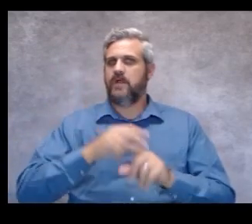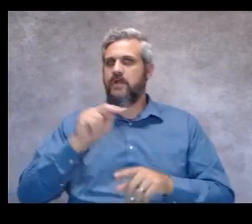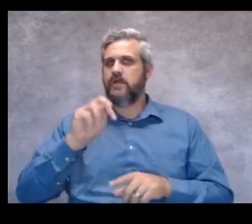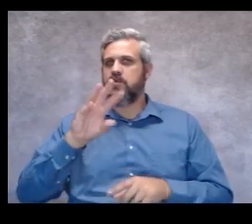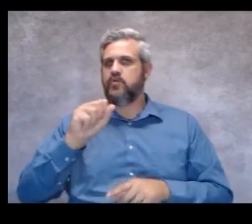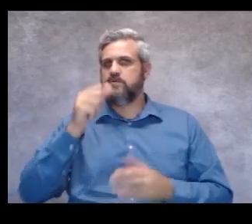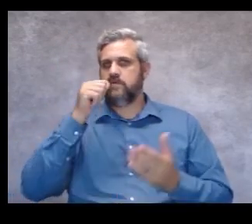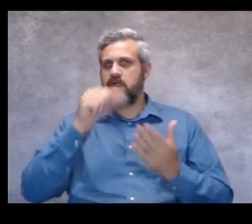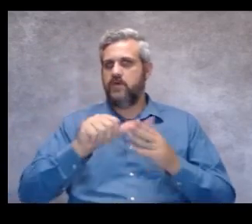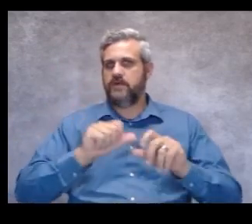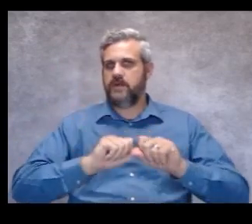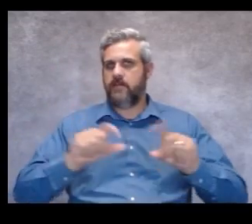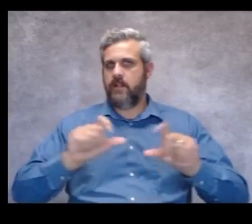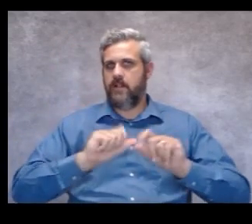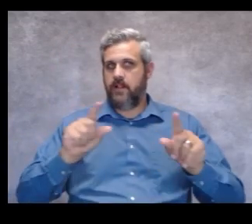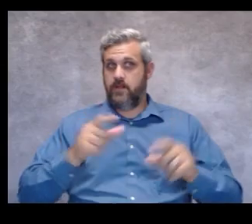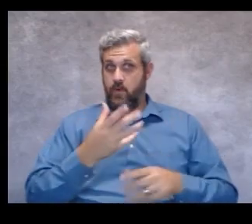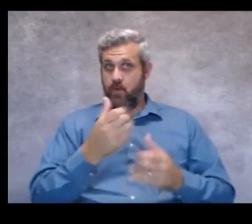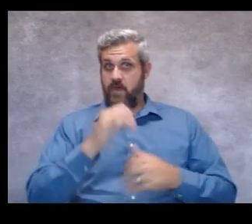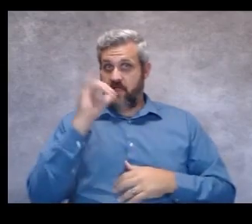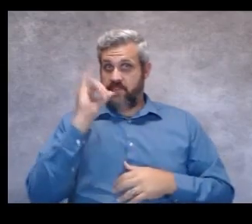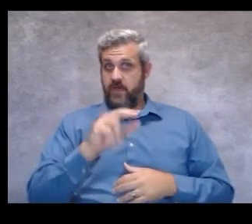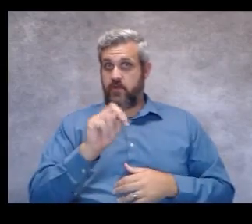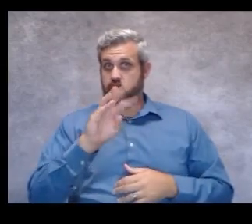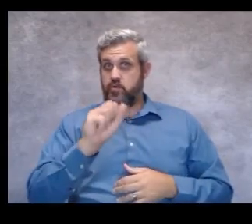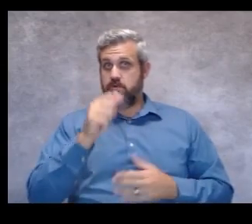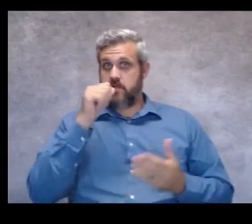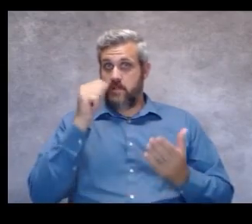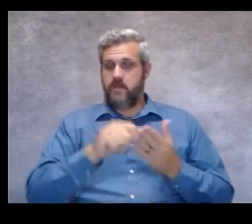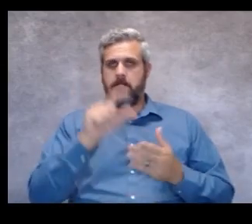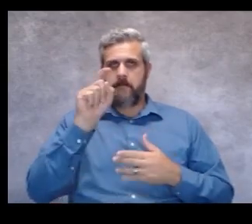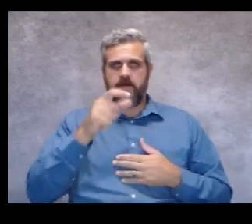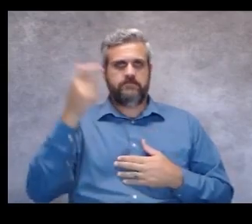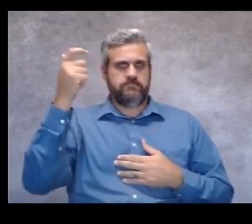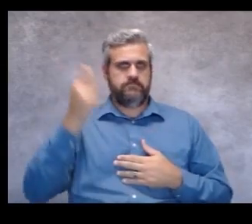that is emailed. To receive this newsletter, you must subscribe using the